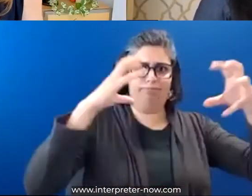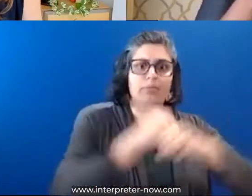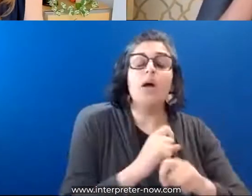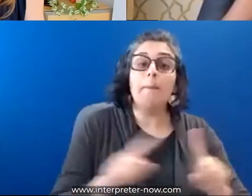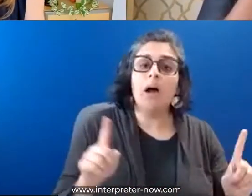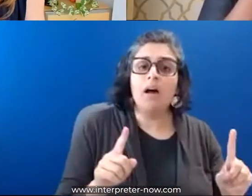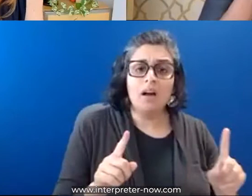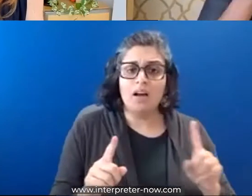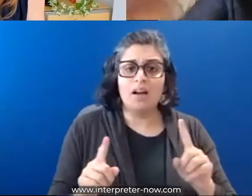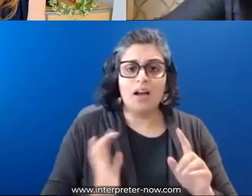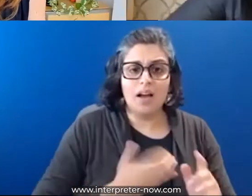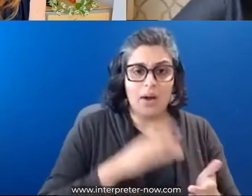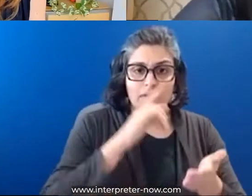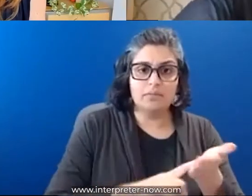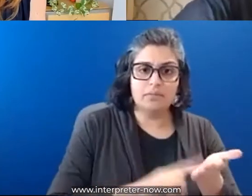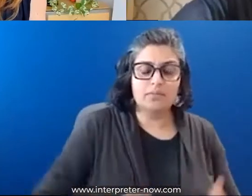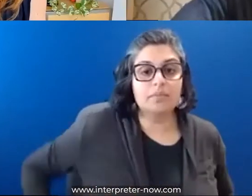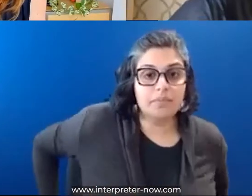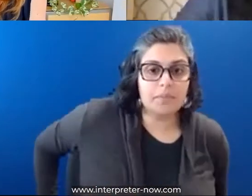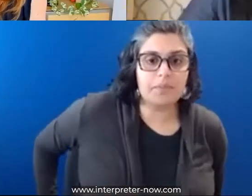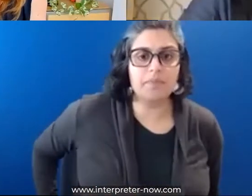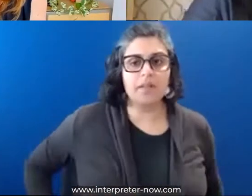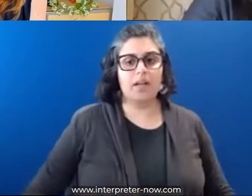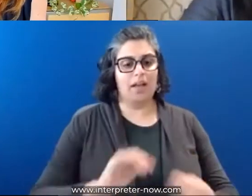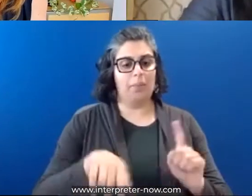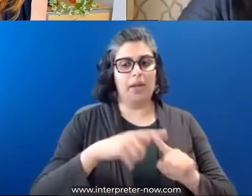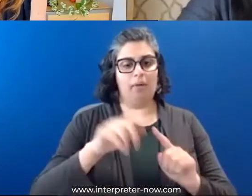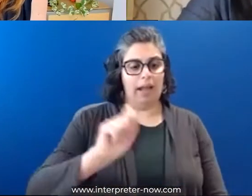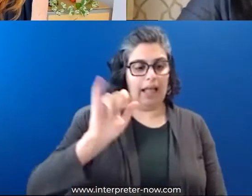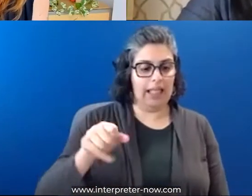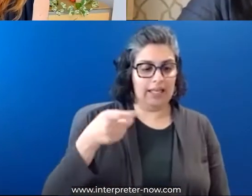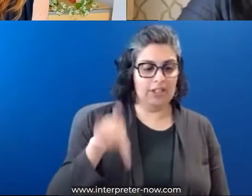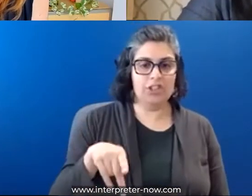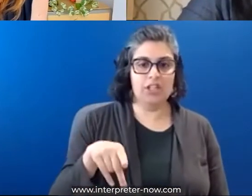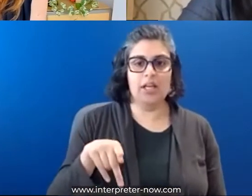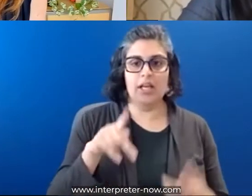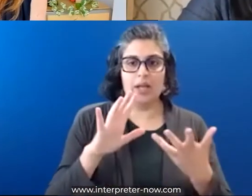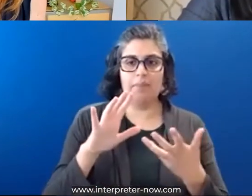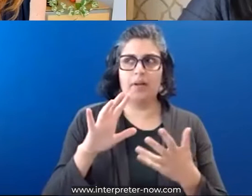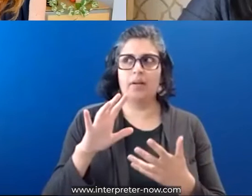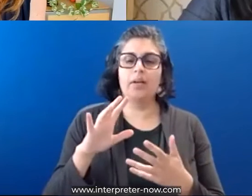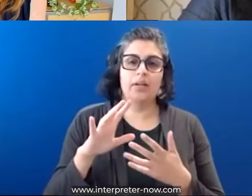But we did a study on allyship called the State of Allyship Report and one of the things